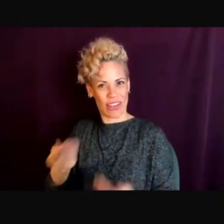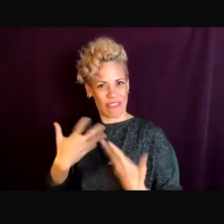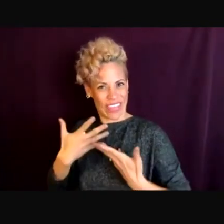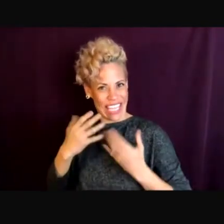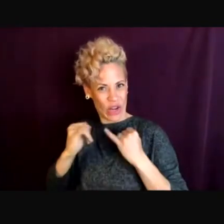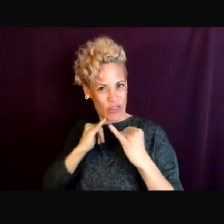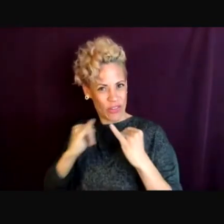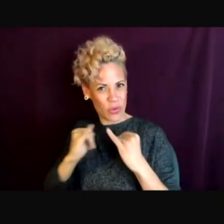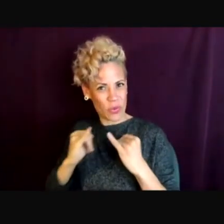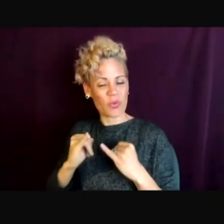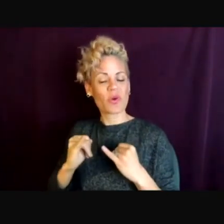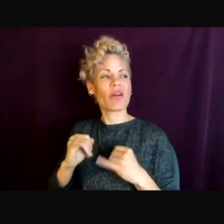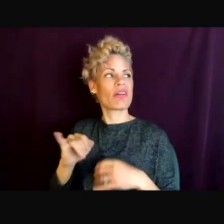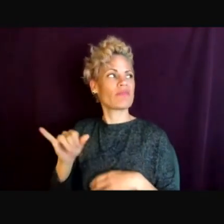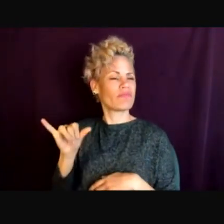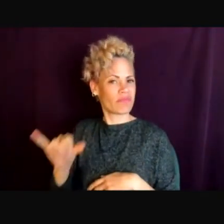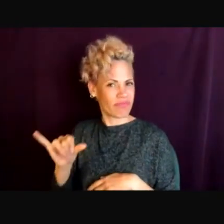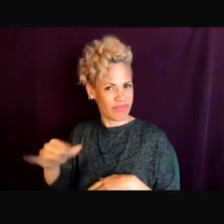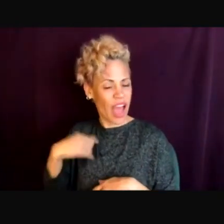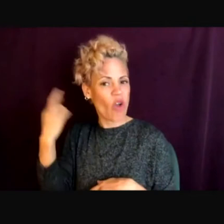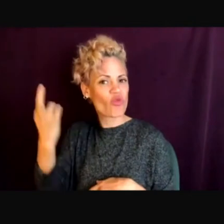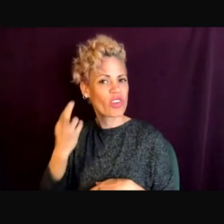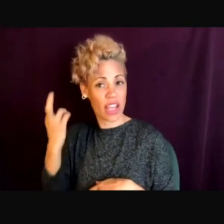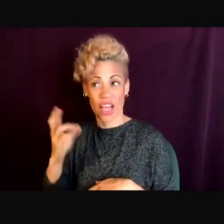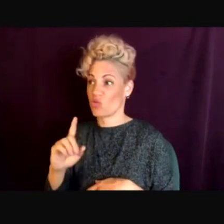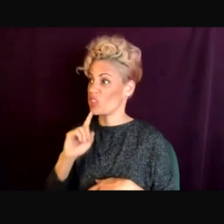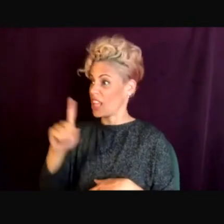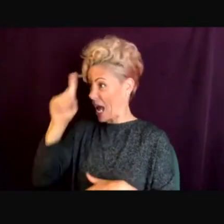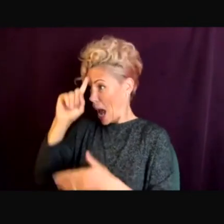this epilepsy stuff was much more serious.